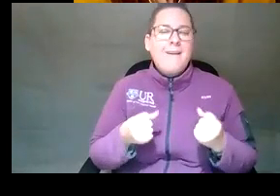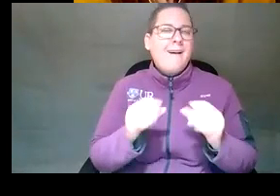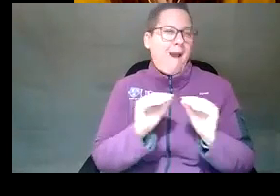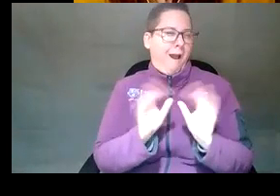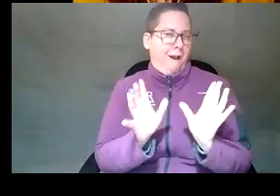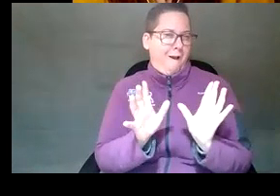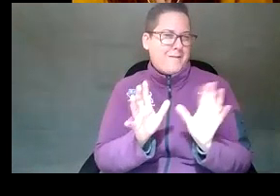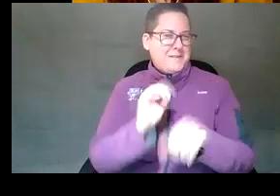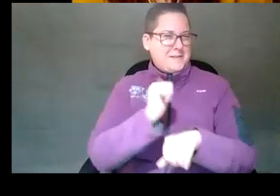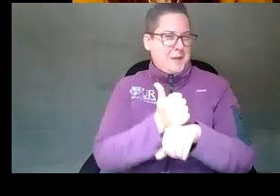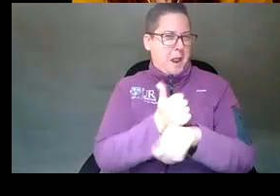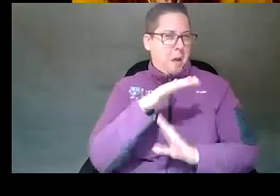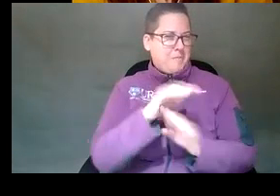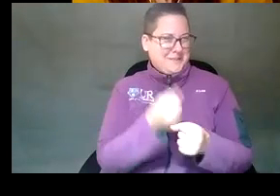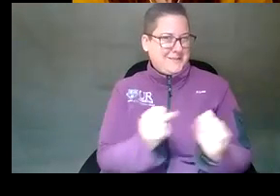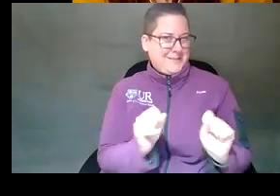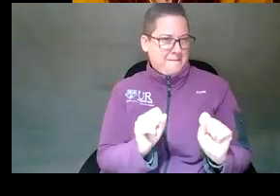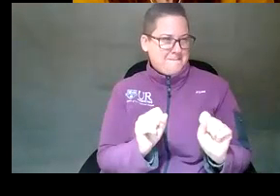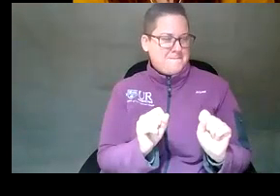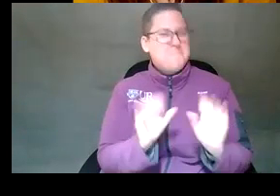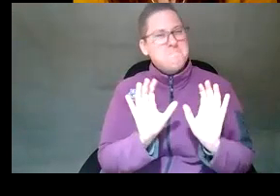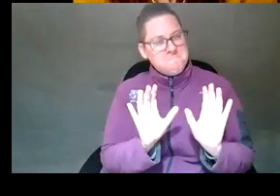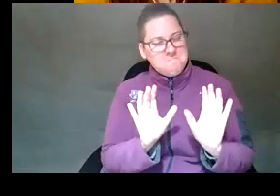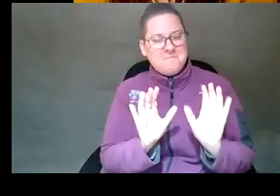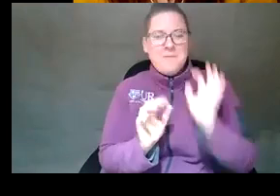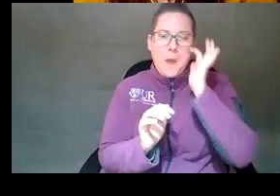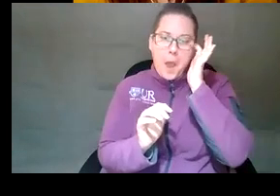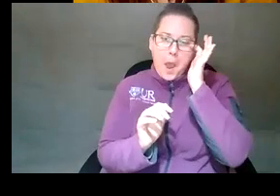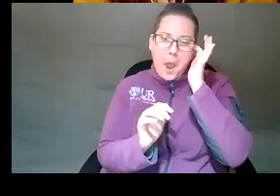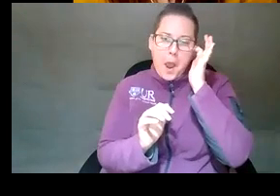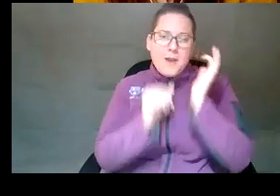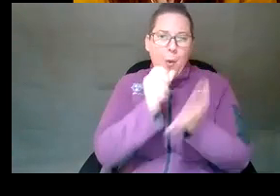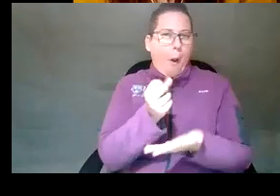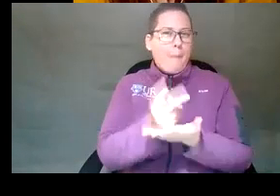as safely as possible so you know we definitely wouldn't approve of you know driving while having